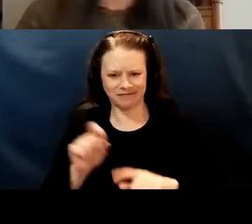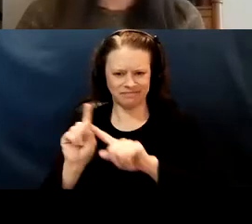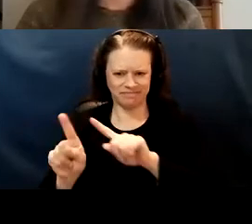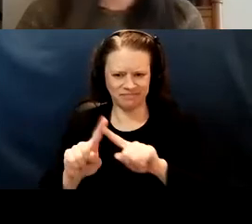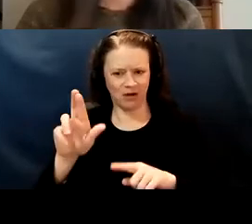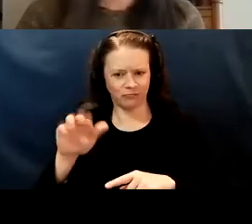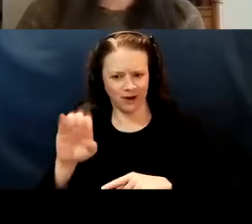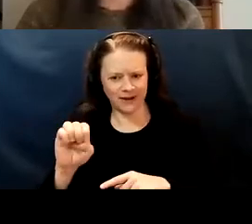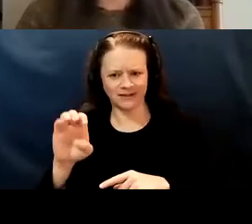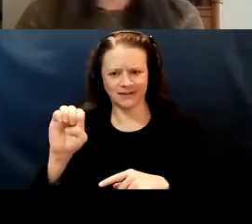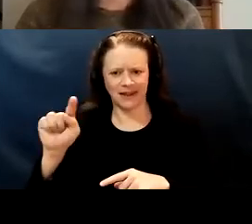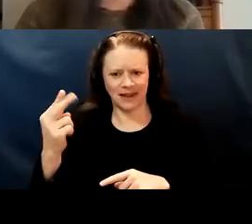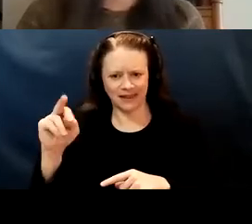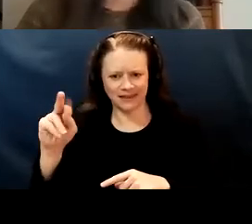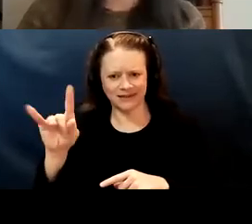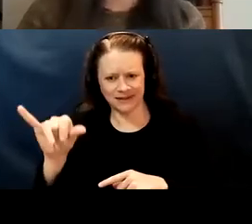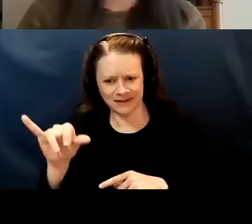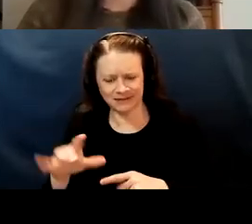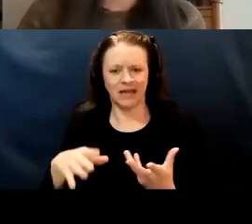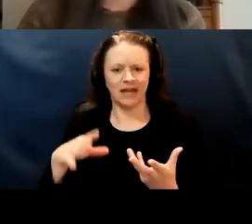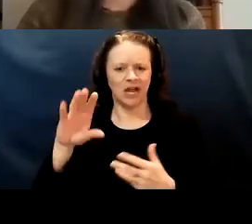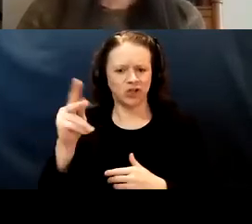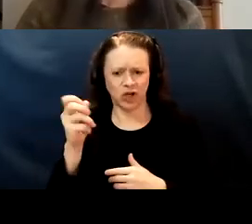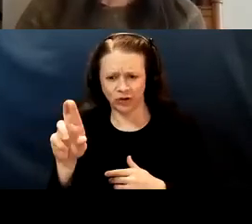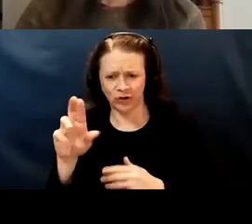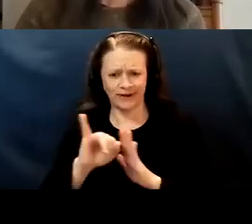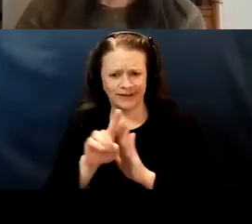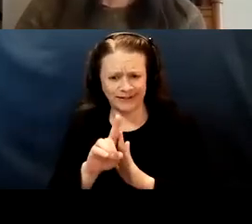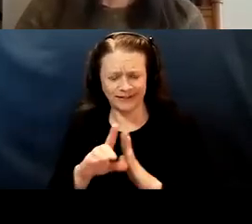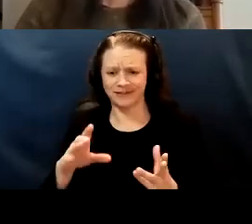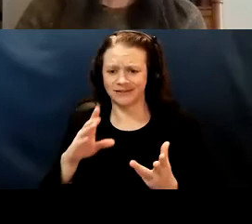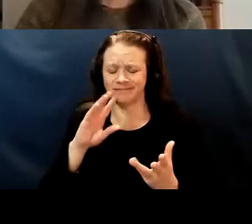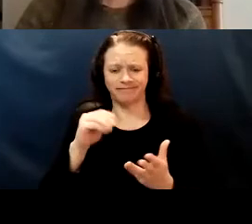identities, socioeconomic statuses, ZIP codes. And also to say